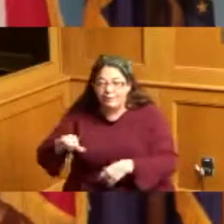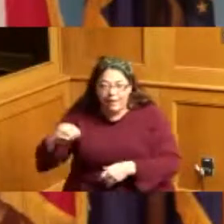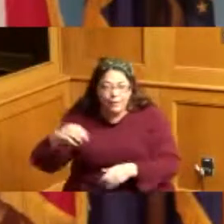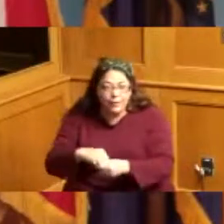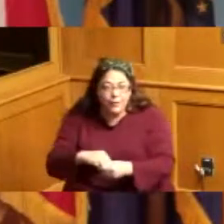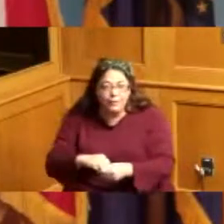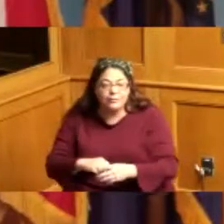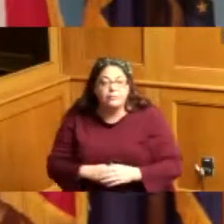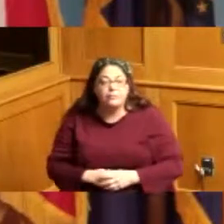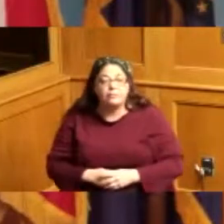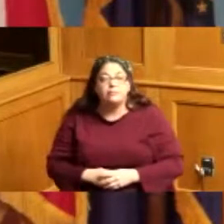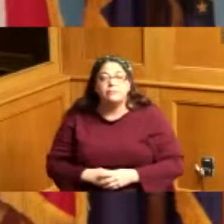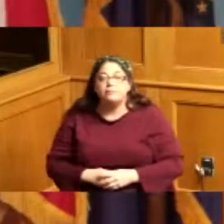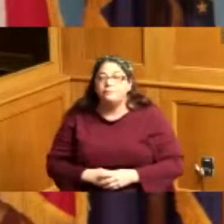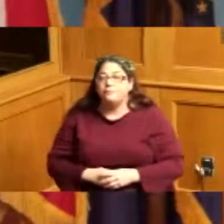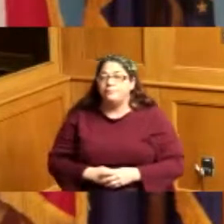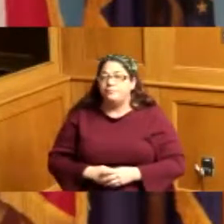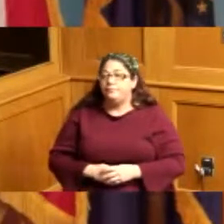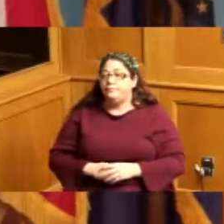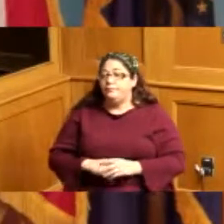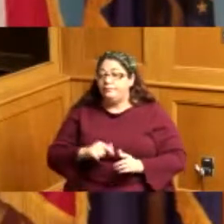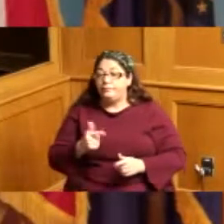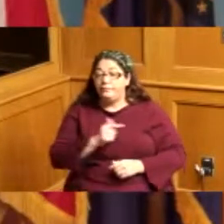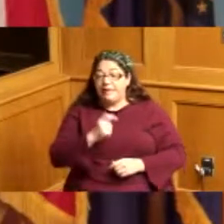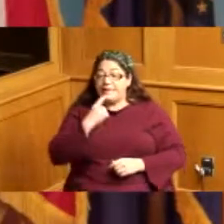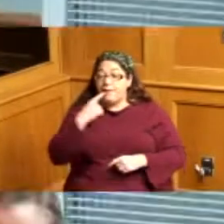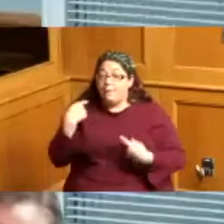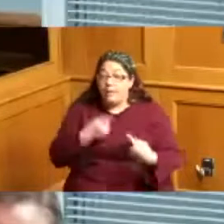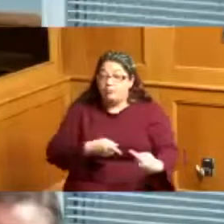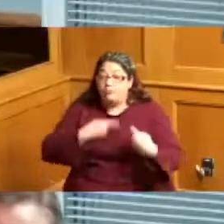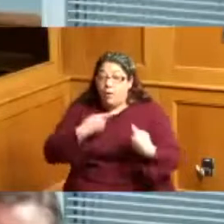you know I will say that it's been a struggle to get everybody to you know